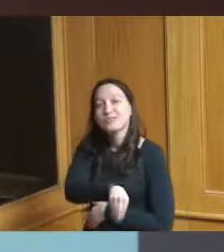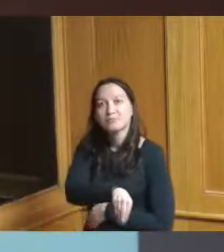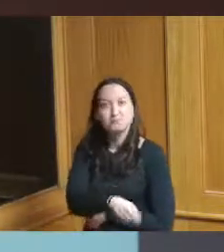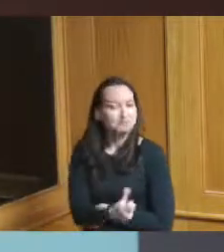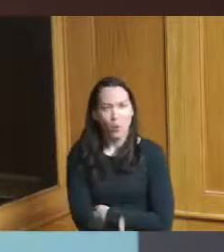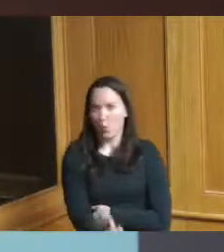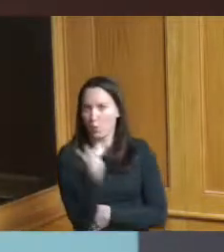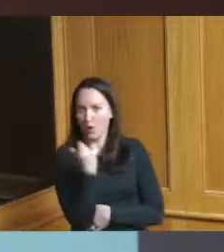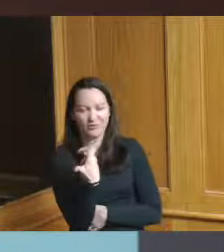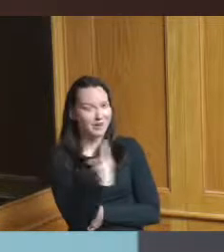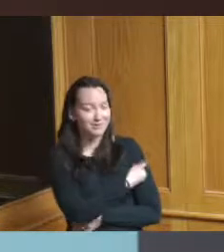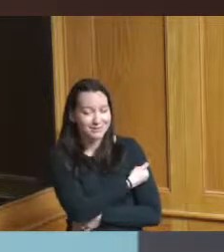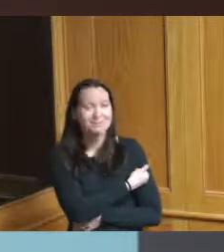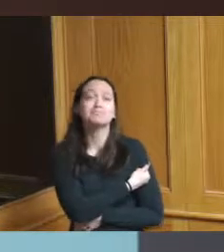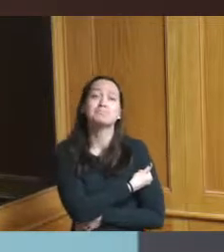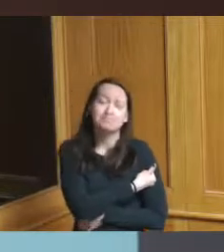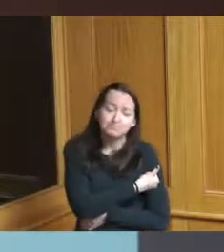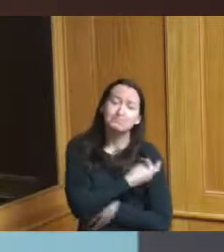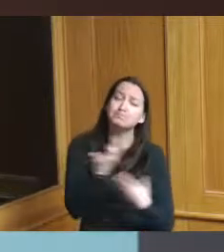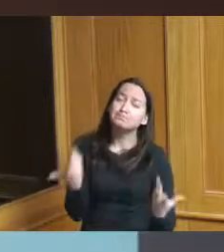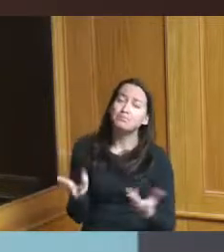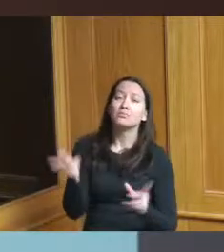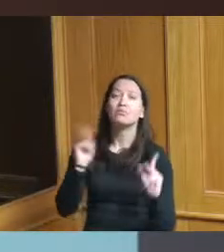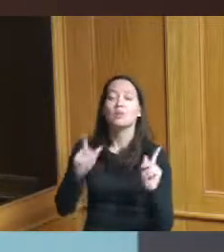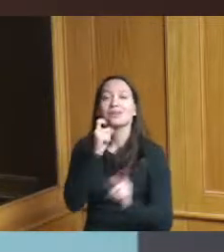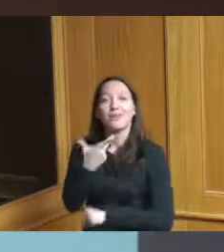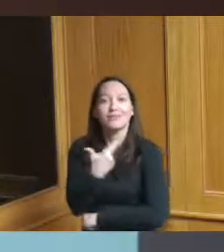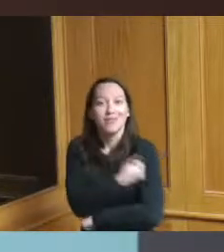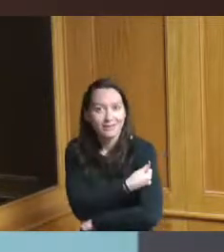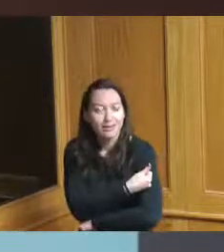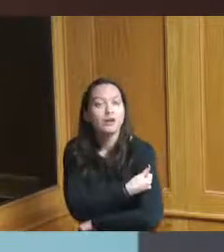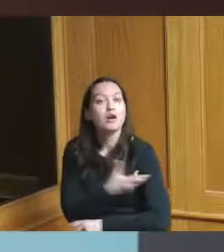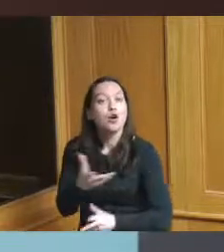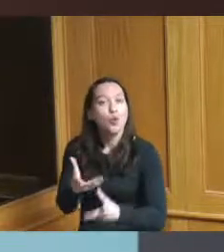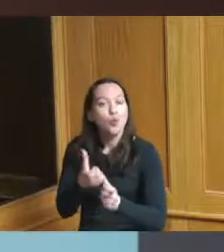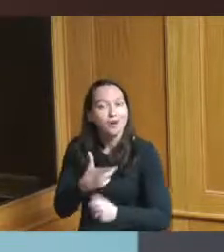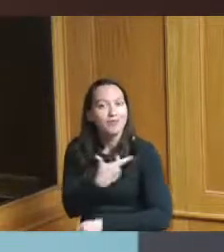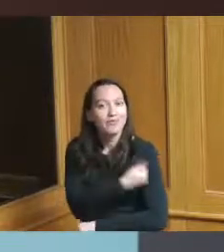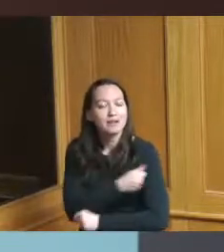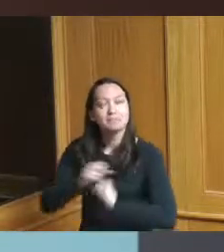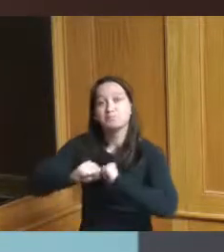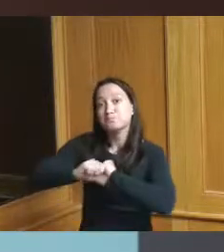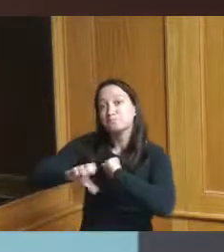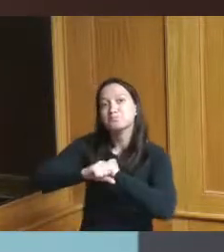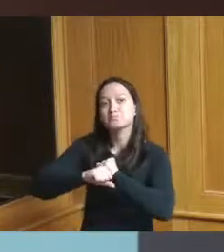getting the vaccine unvaccinated respondents want vaccine promoters to tell them the cost